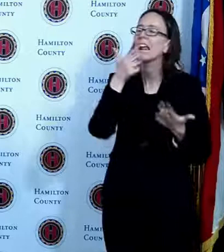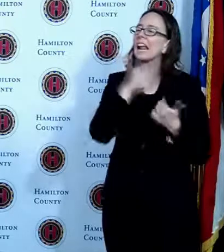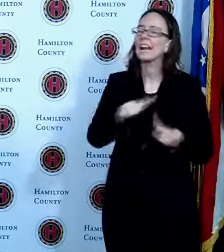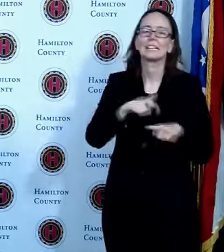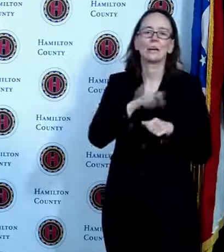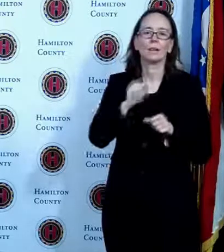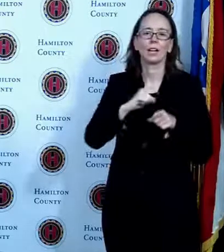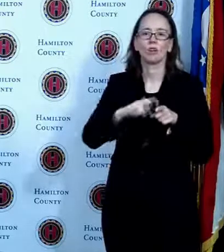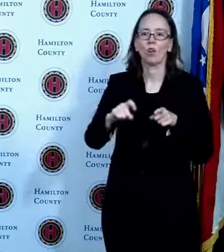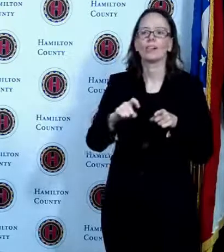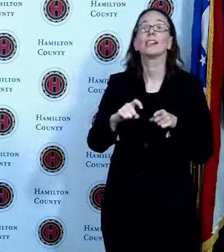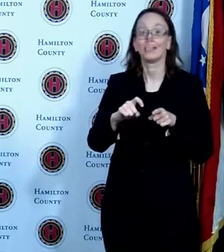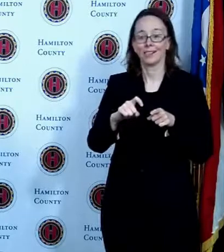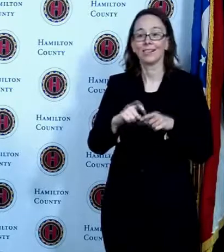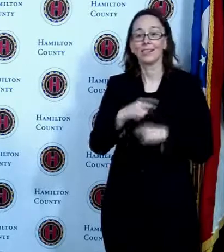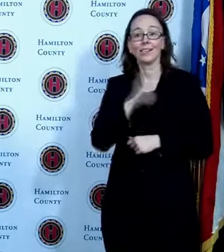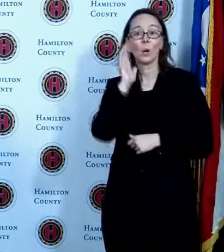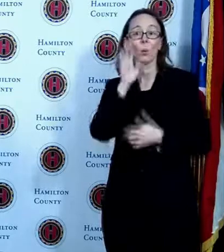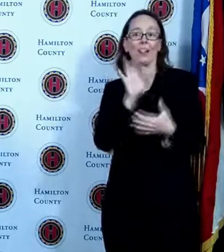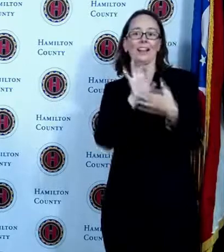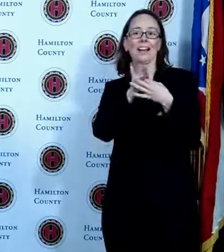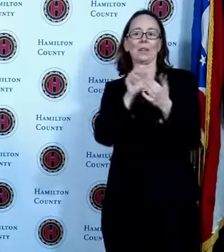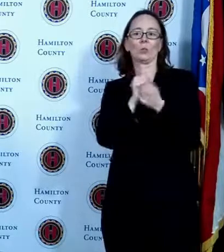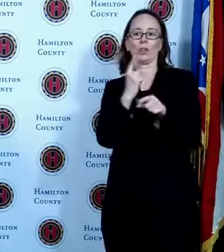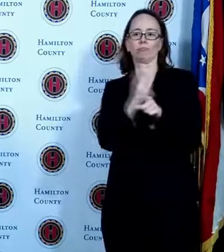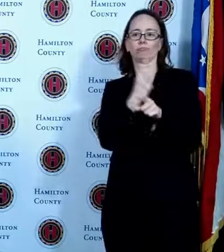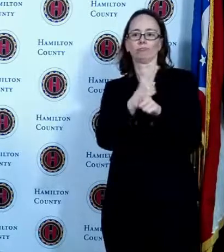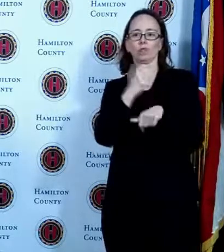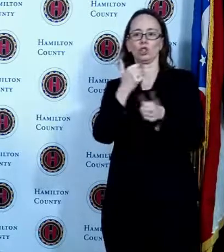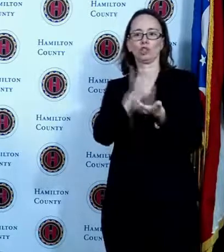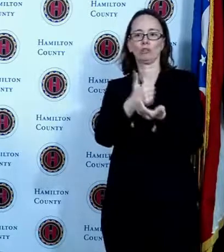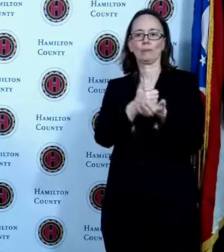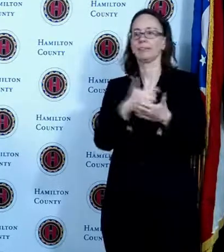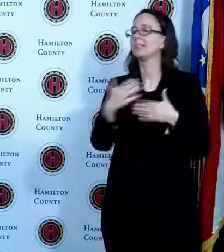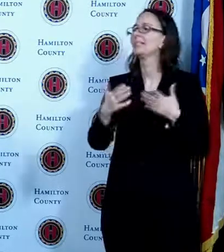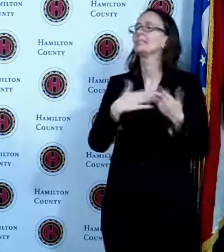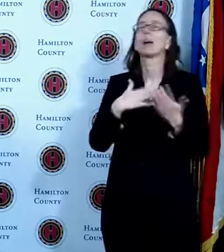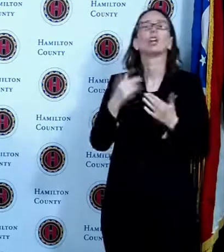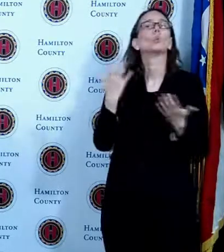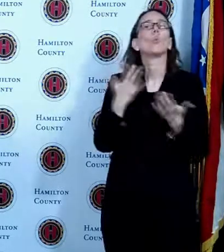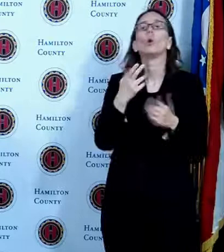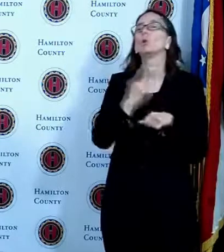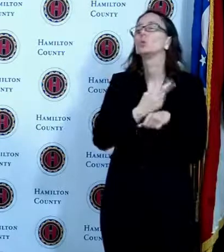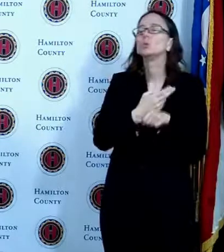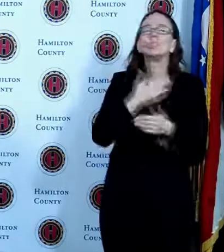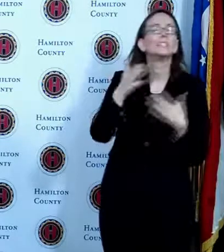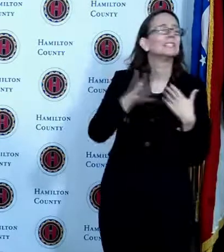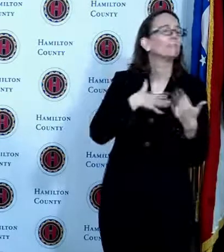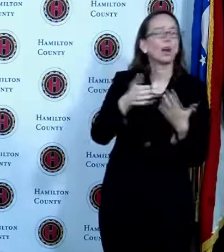treatment no matter who you are no matter what you're using no matter how old you are they will help you so please call